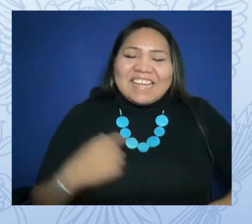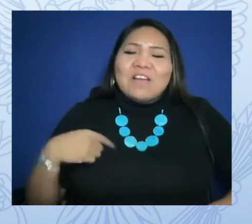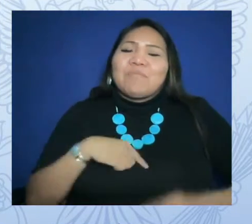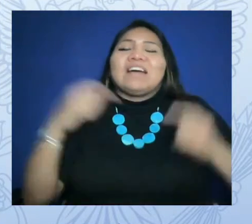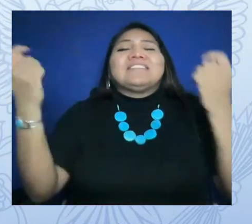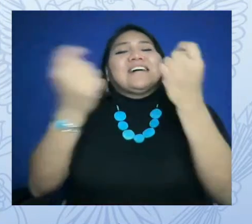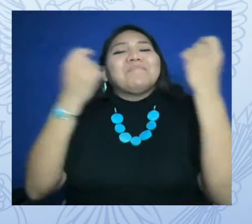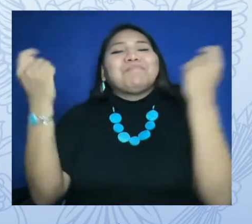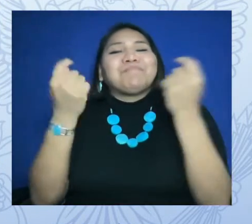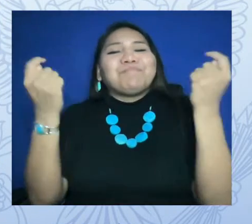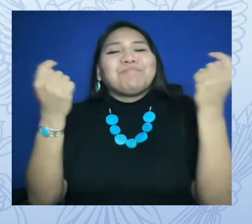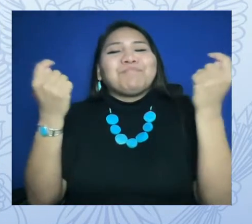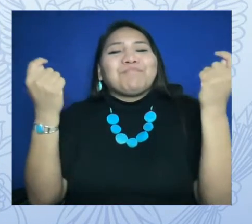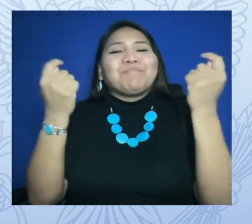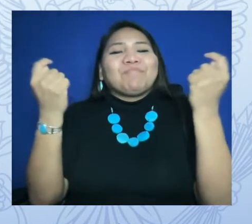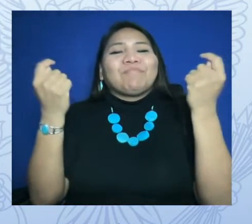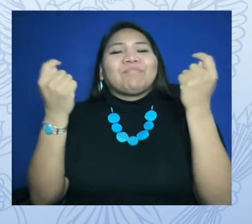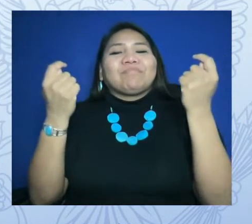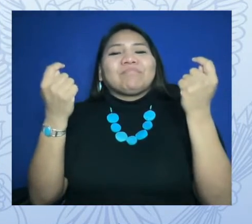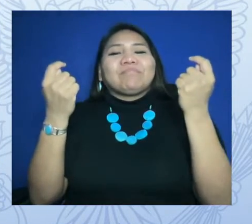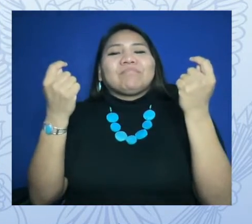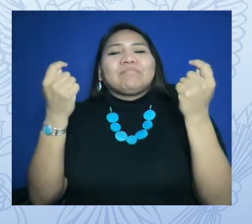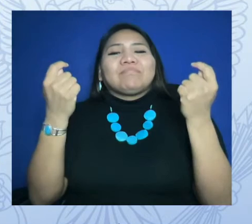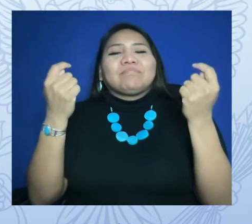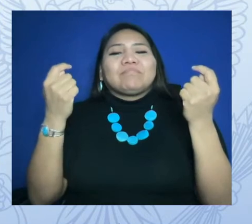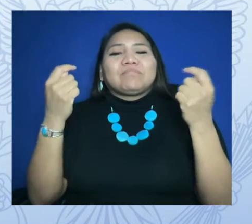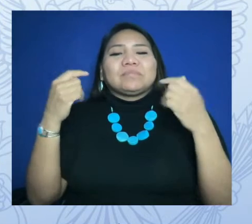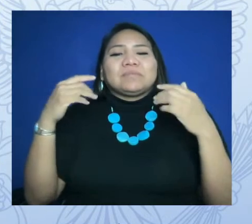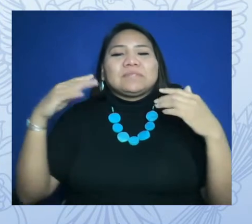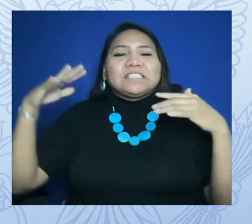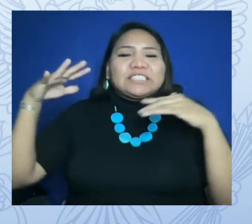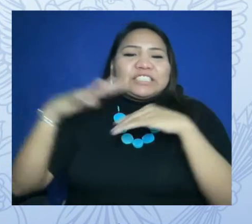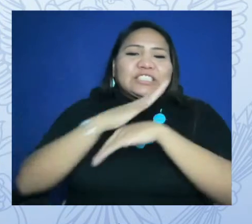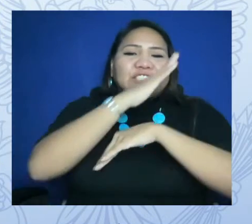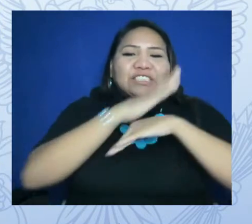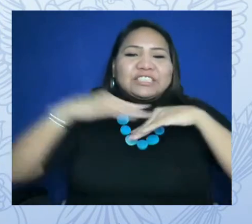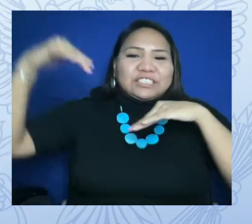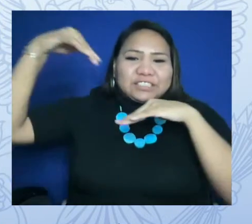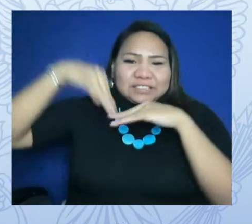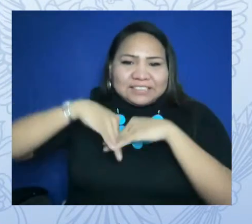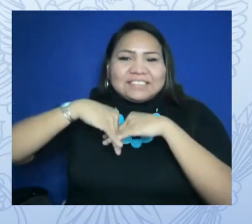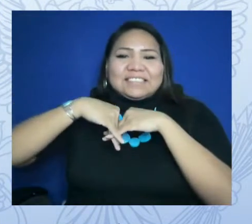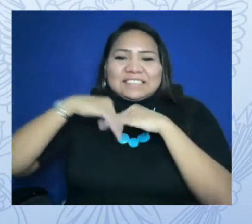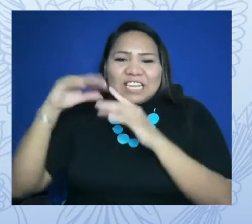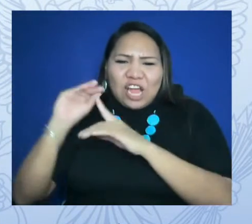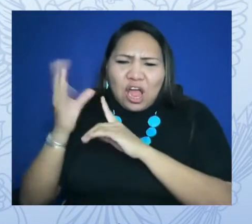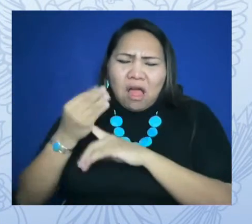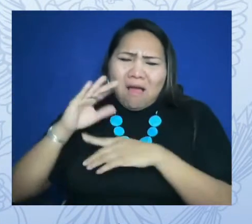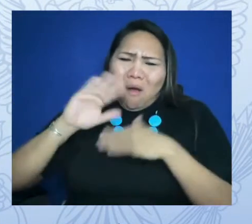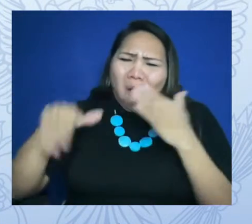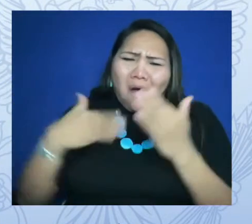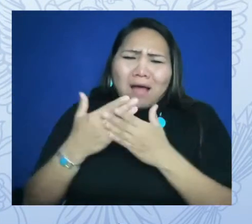and people all year long, but today and this month to give us a special opportunity to both reflect